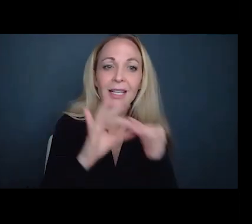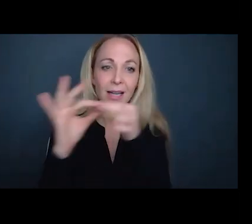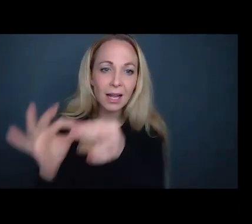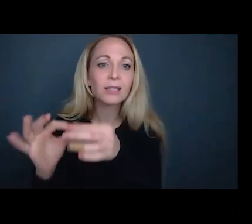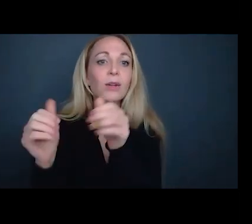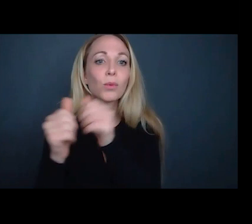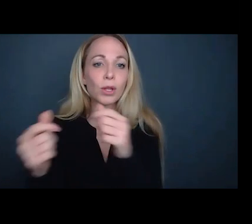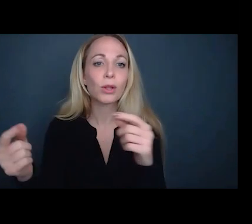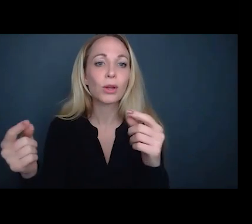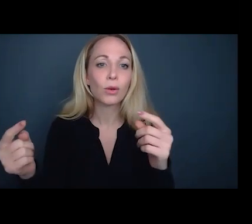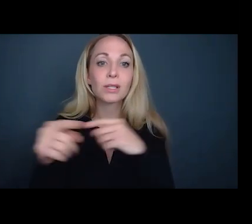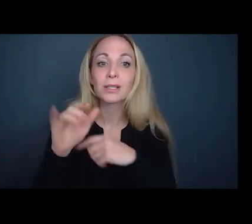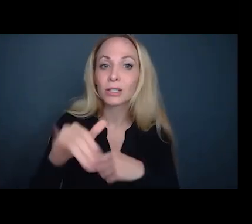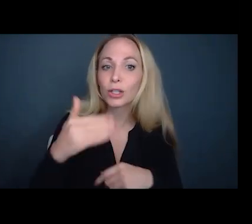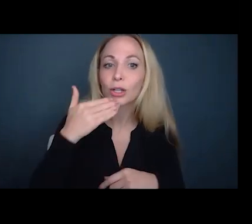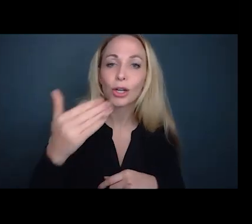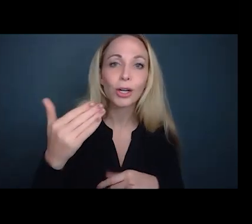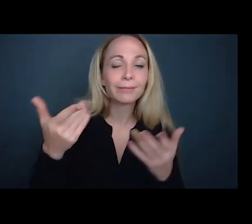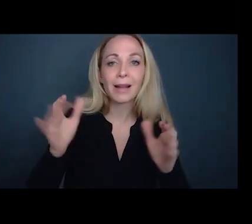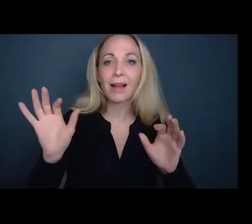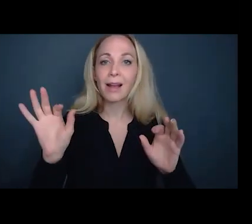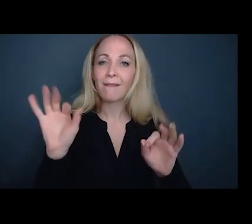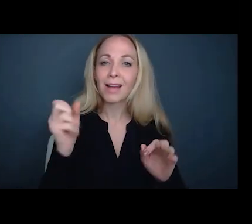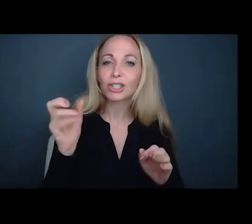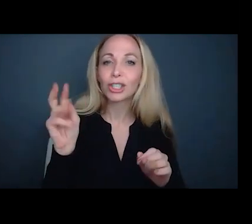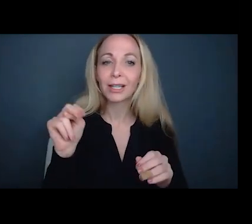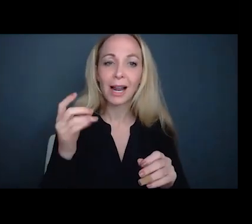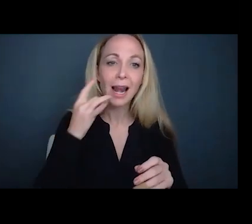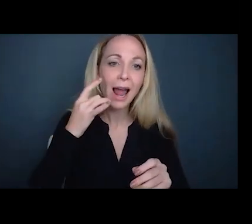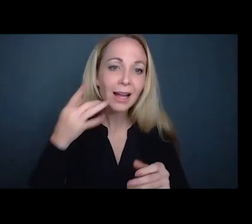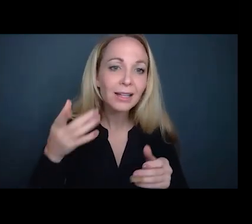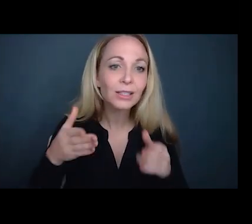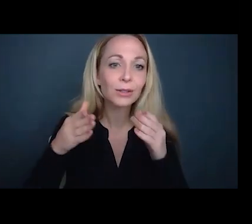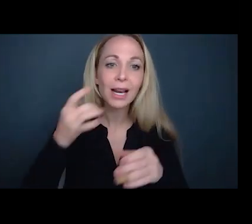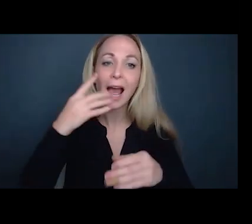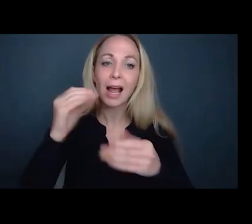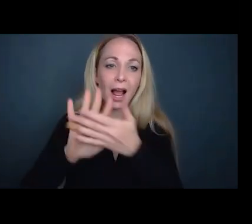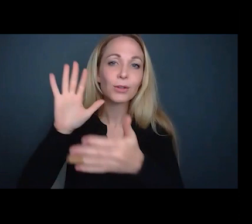This includes flashing light fixtures, painted street lines, and contrasting sidewalks, as